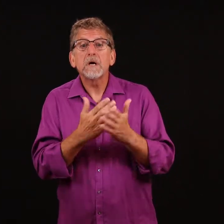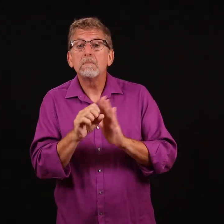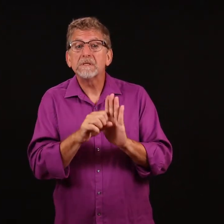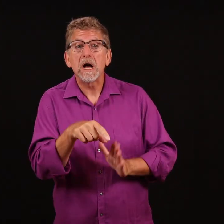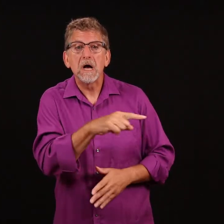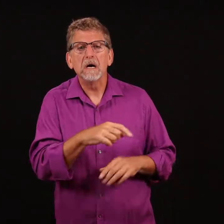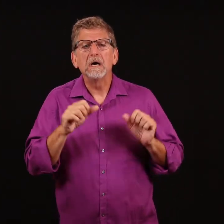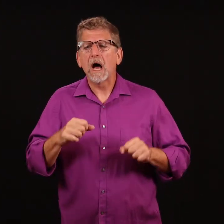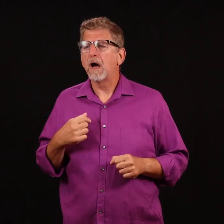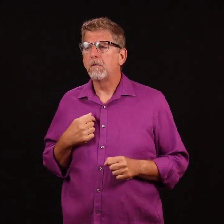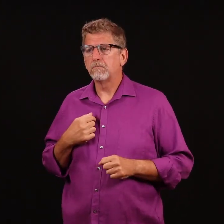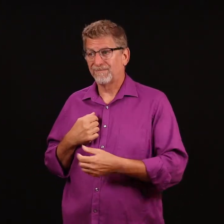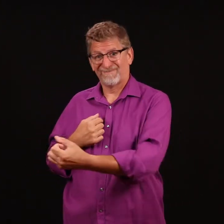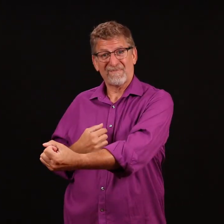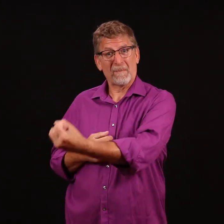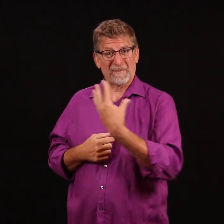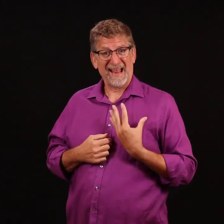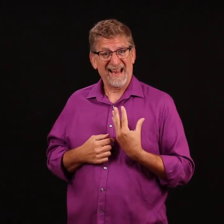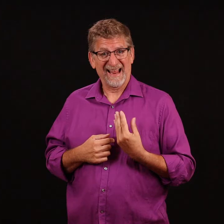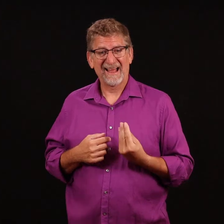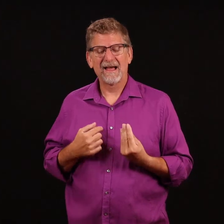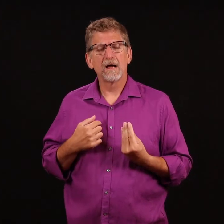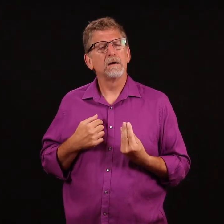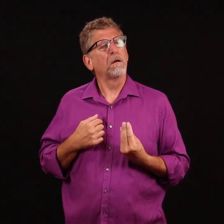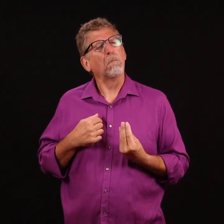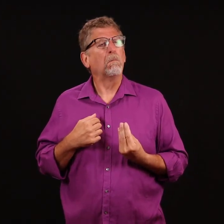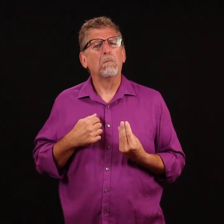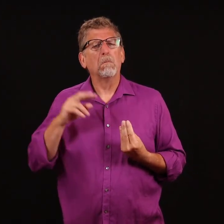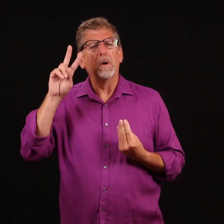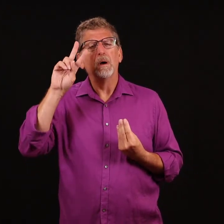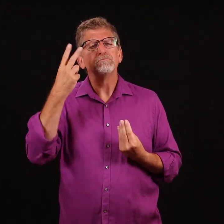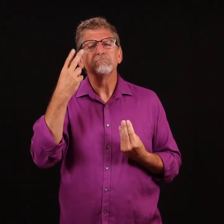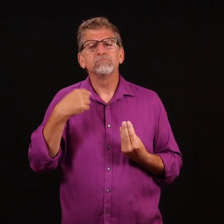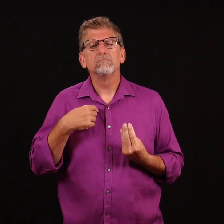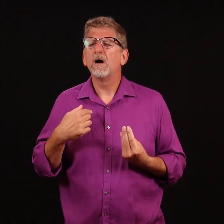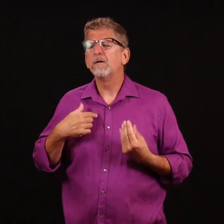Some states can send the ballot through the mail,